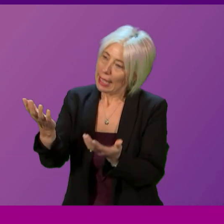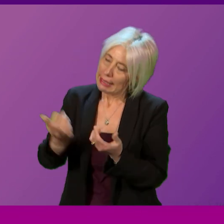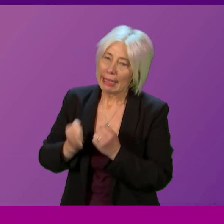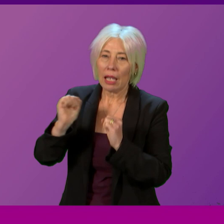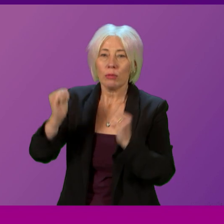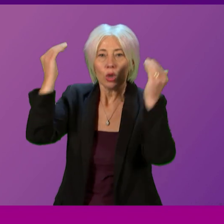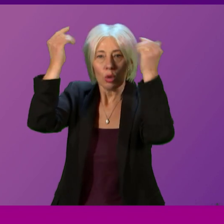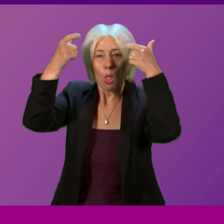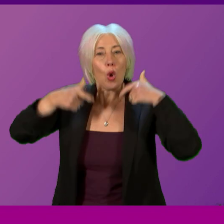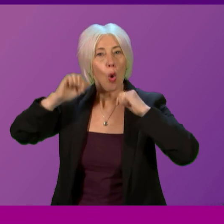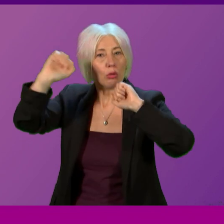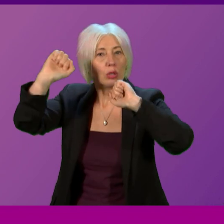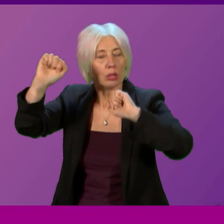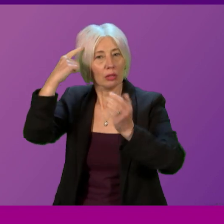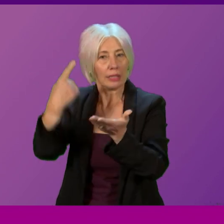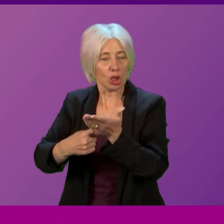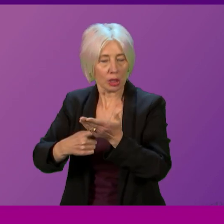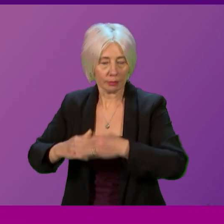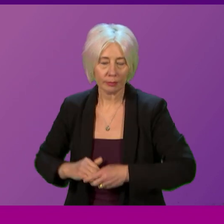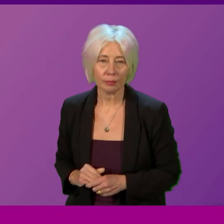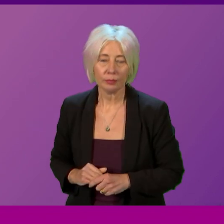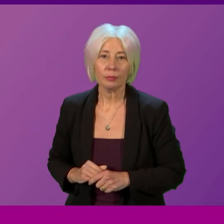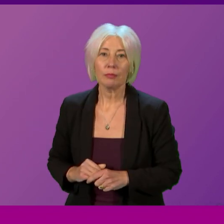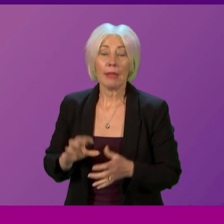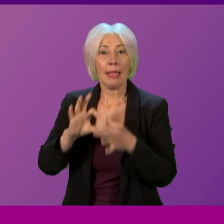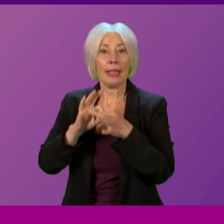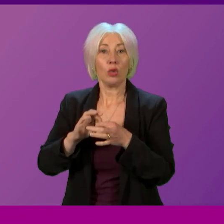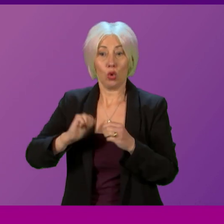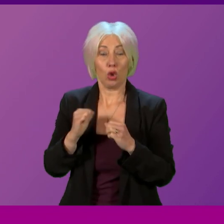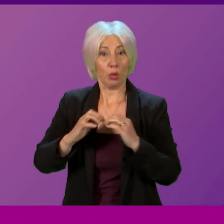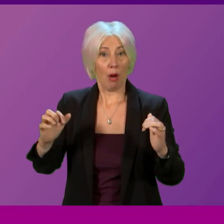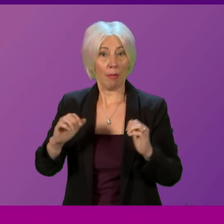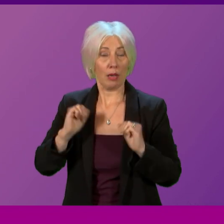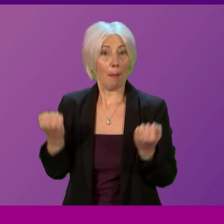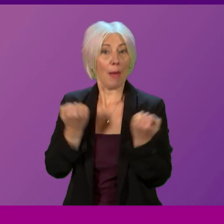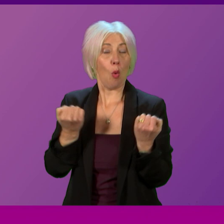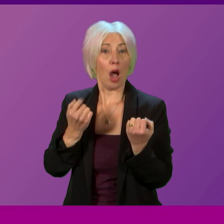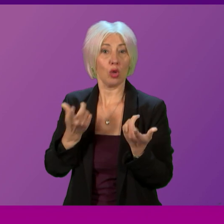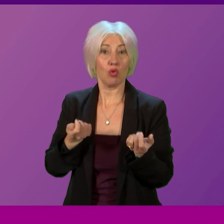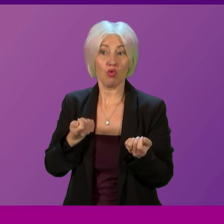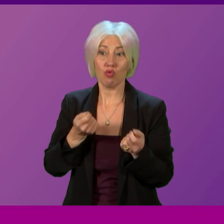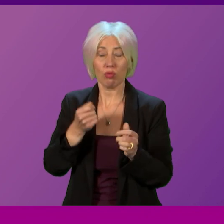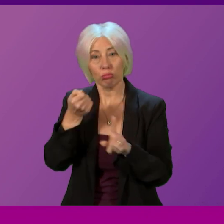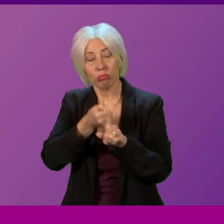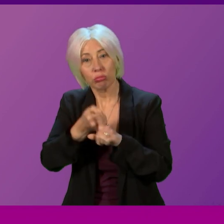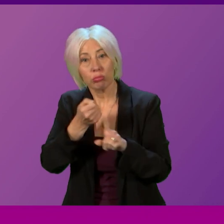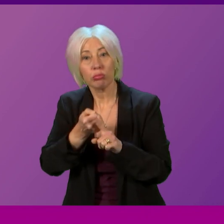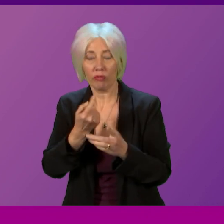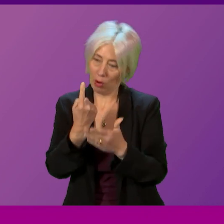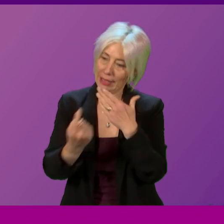judgment on the Lord Advocate’s reference regarding the Scottish Parliament’s powers to legislate for an independence referendum.